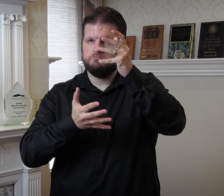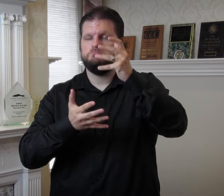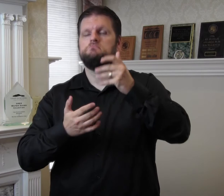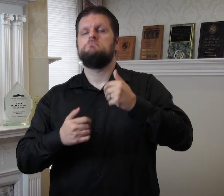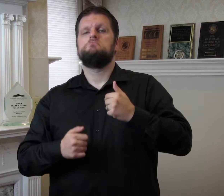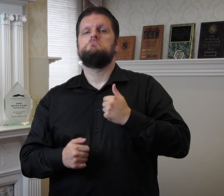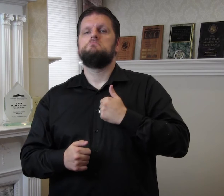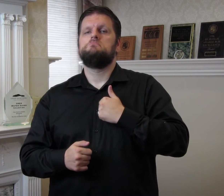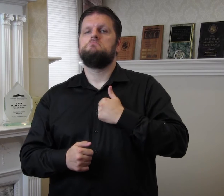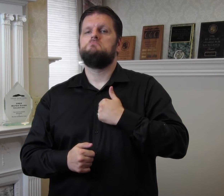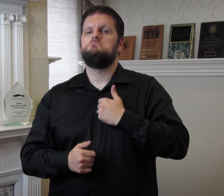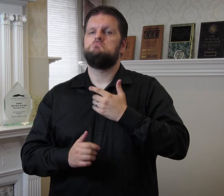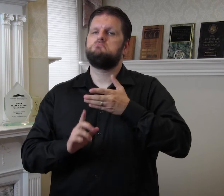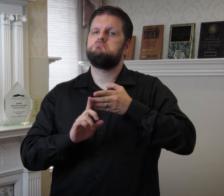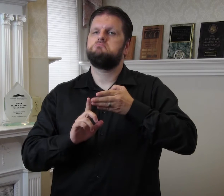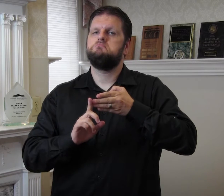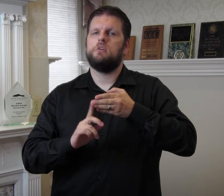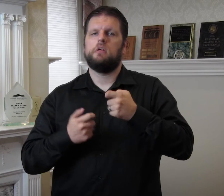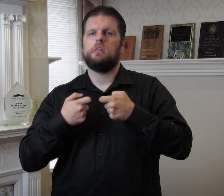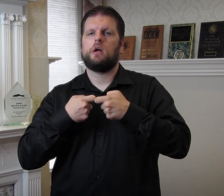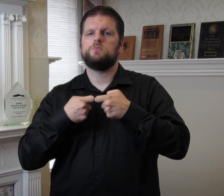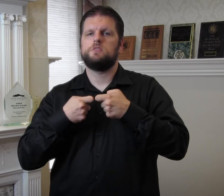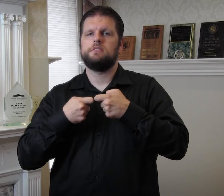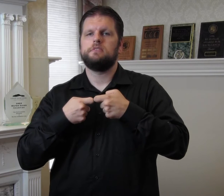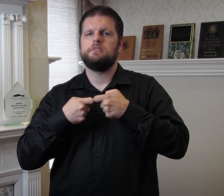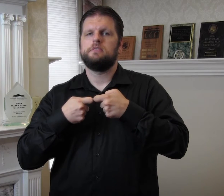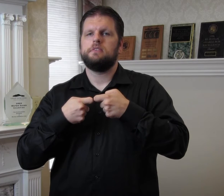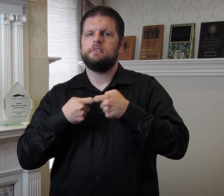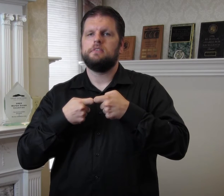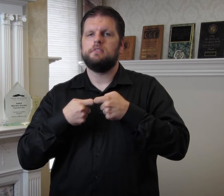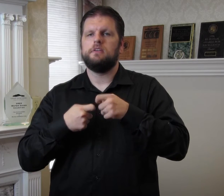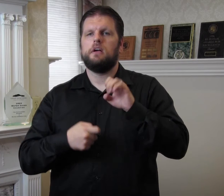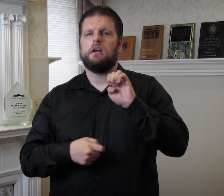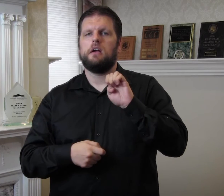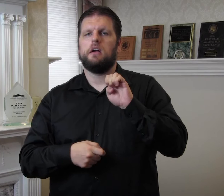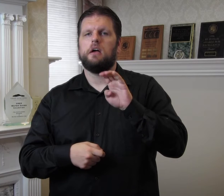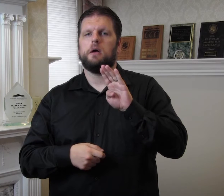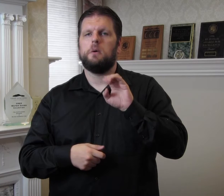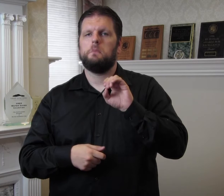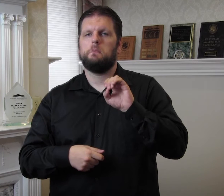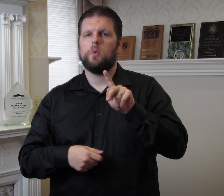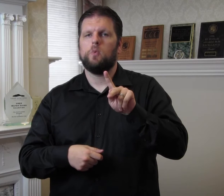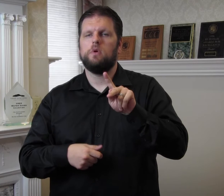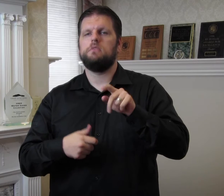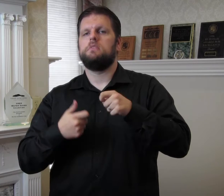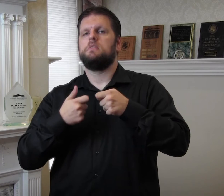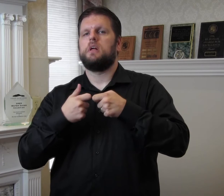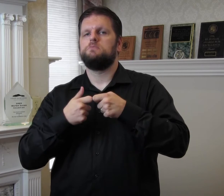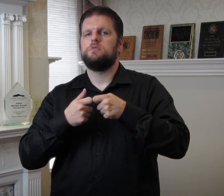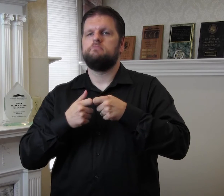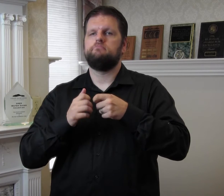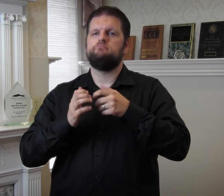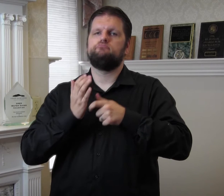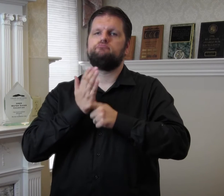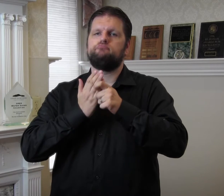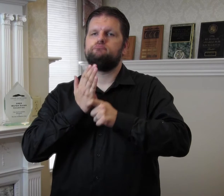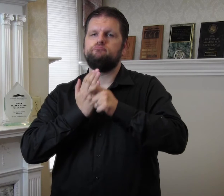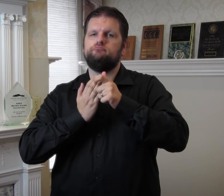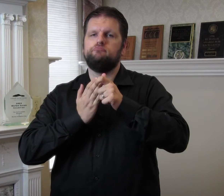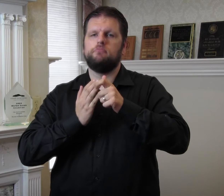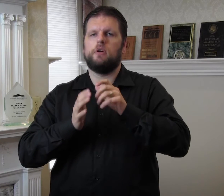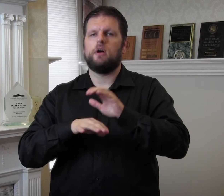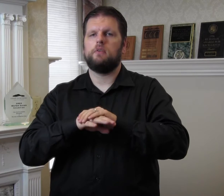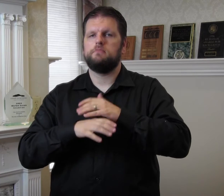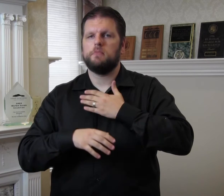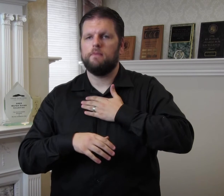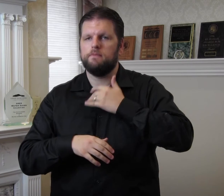are electronic books and magazines, ebooks,